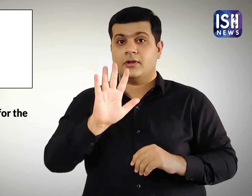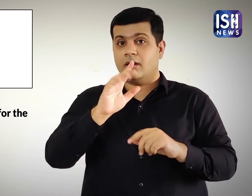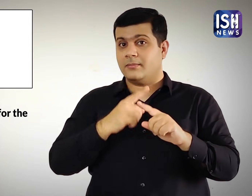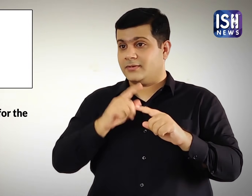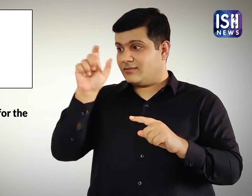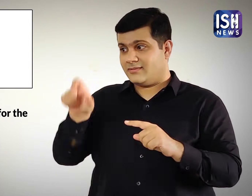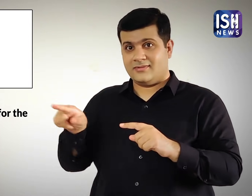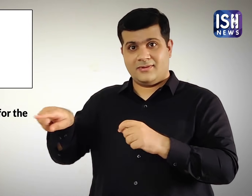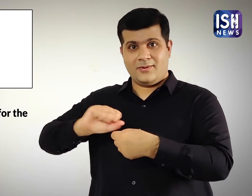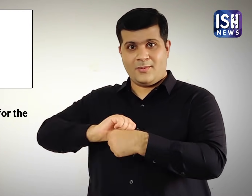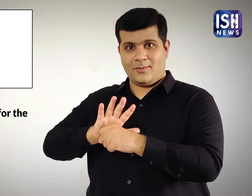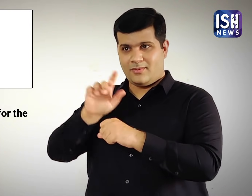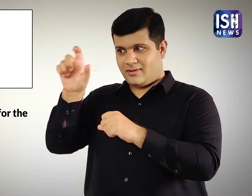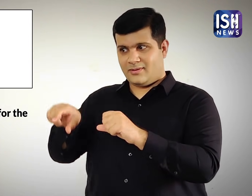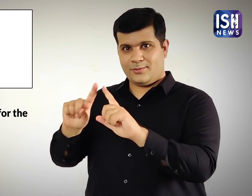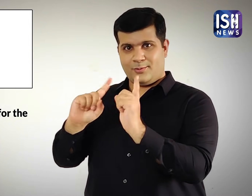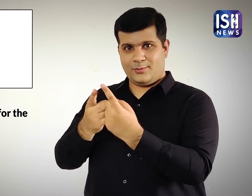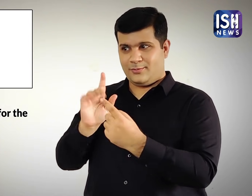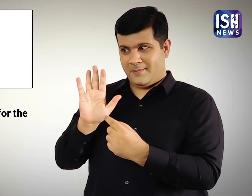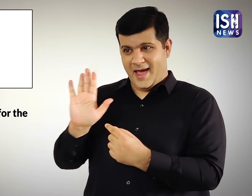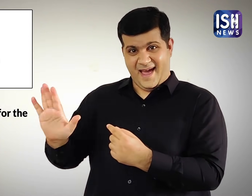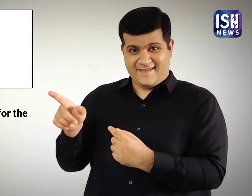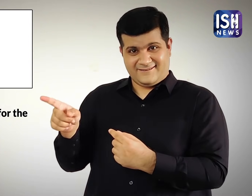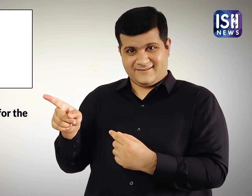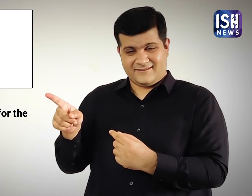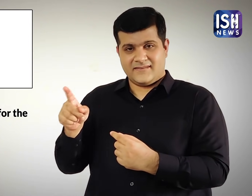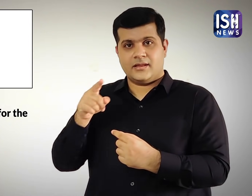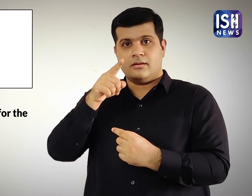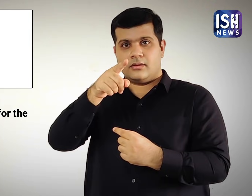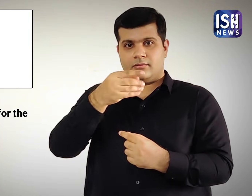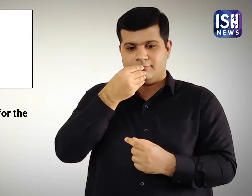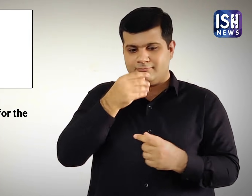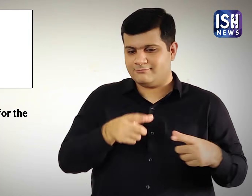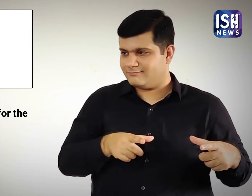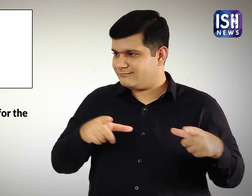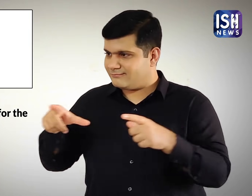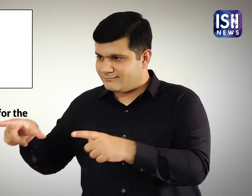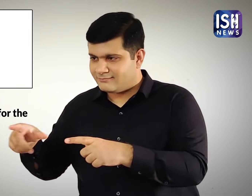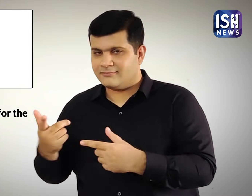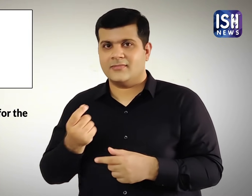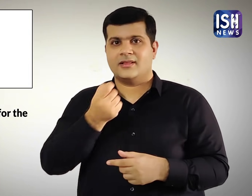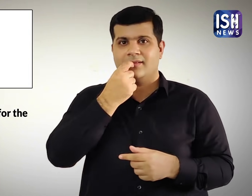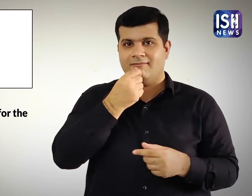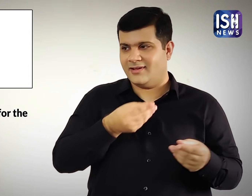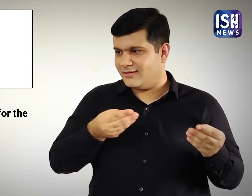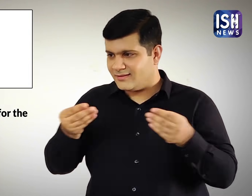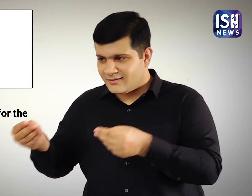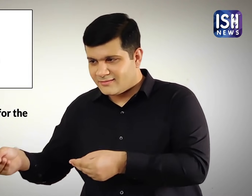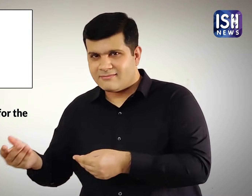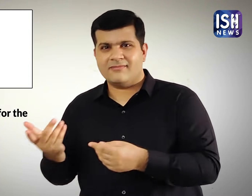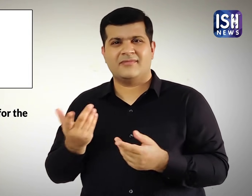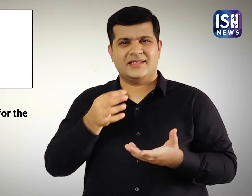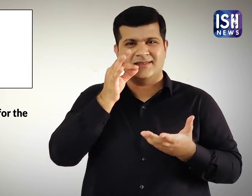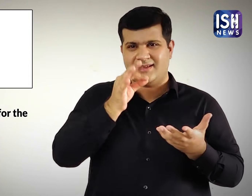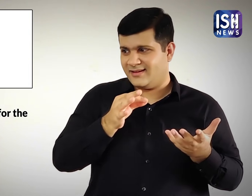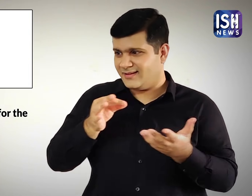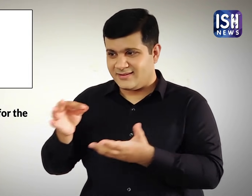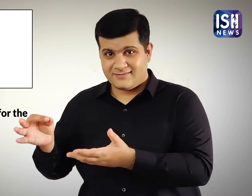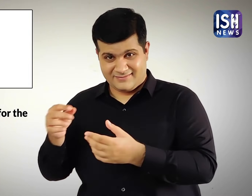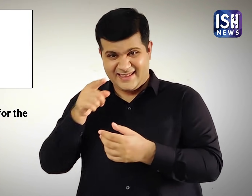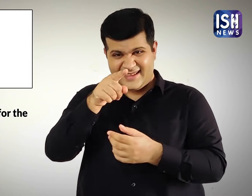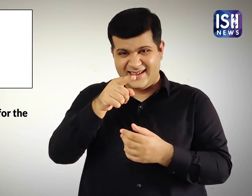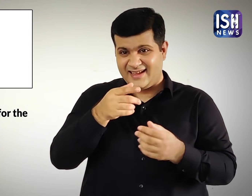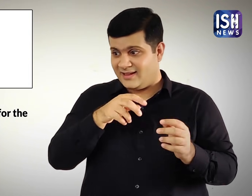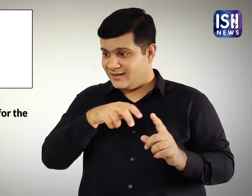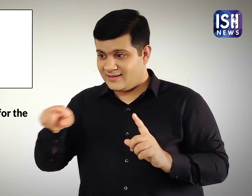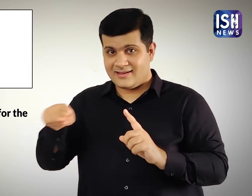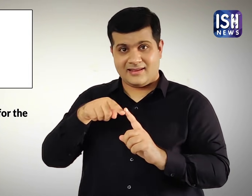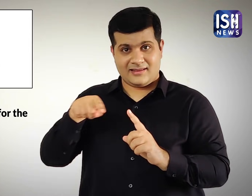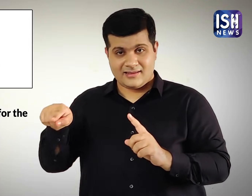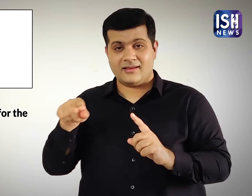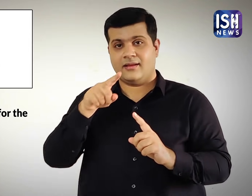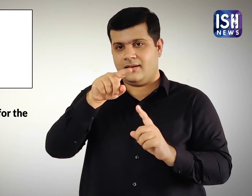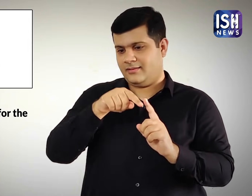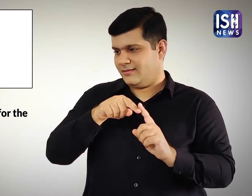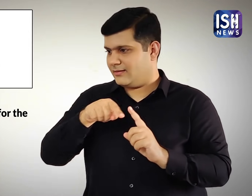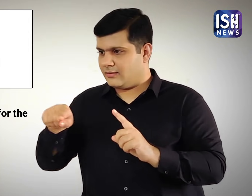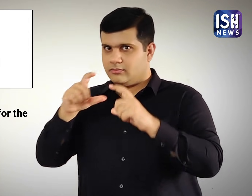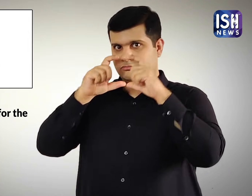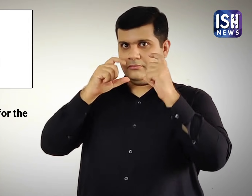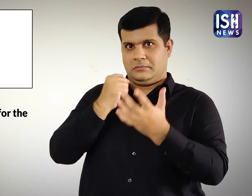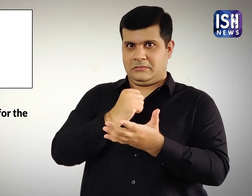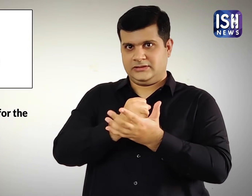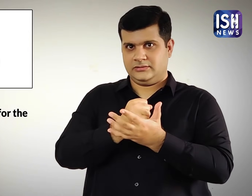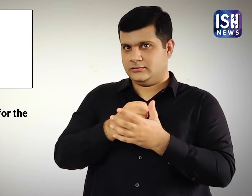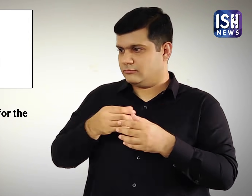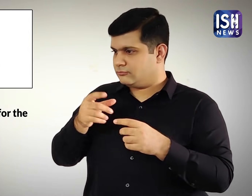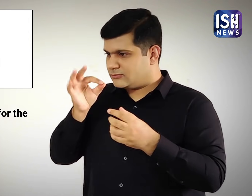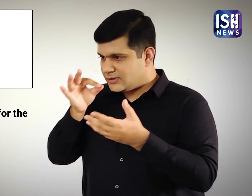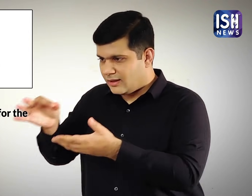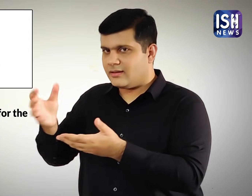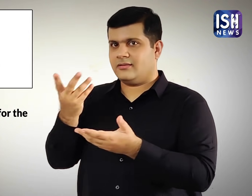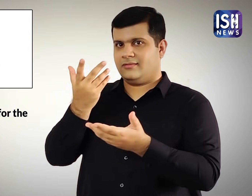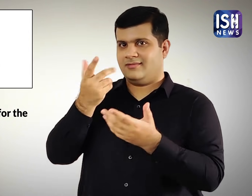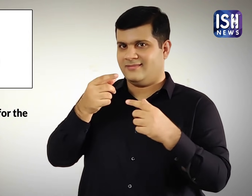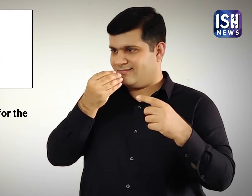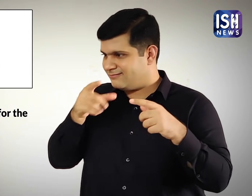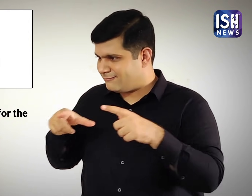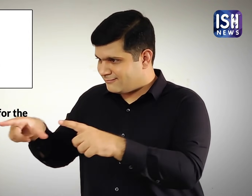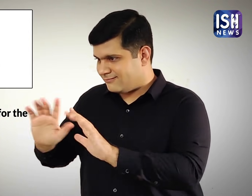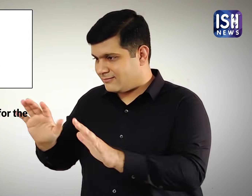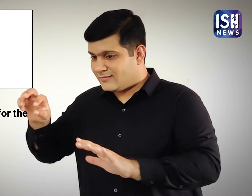Caregiver must wear mask every time they enter the COVID patient's room.